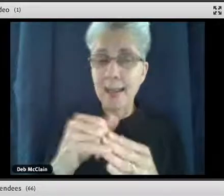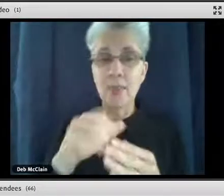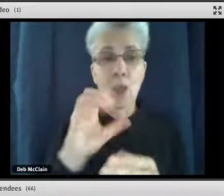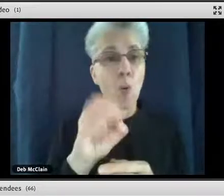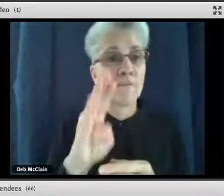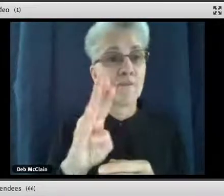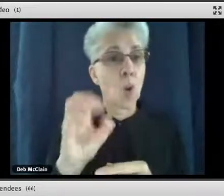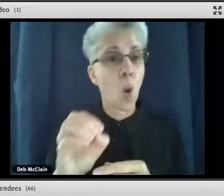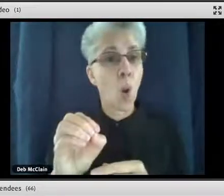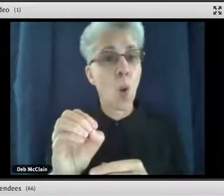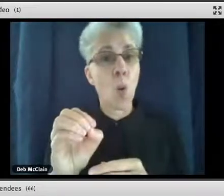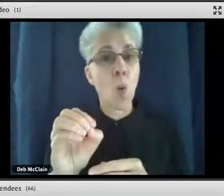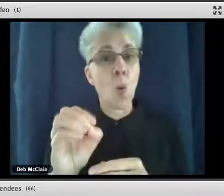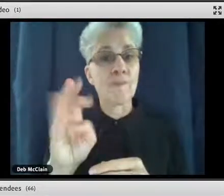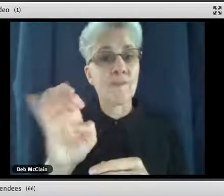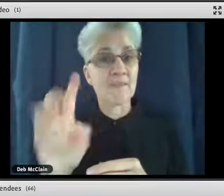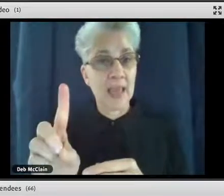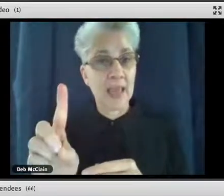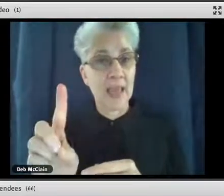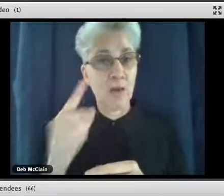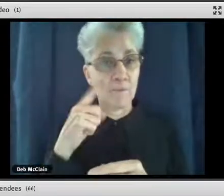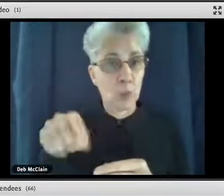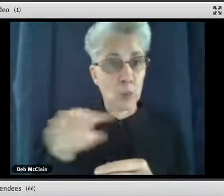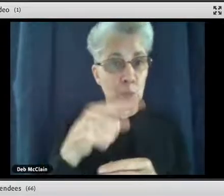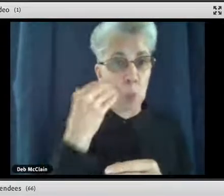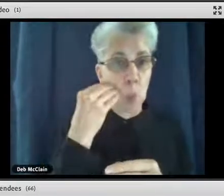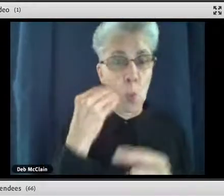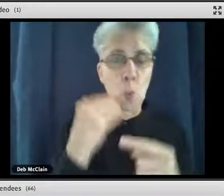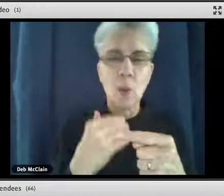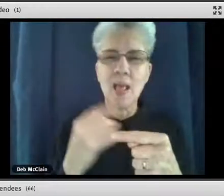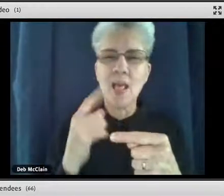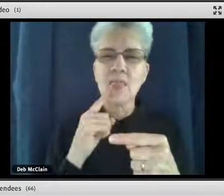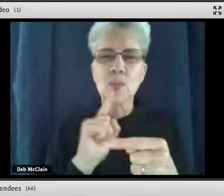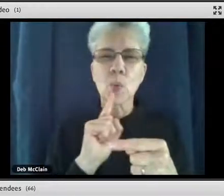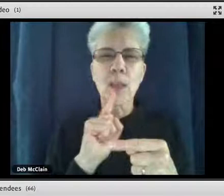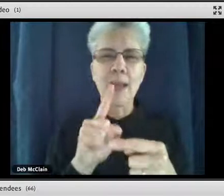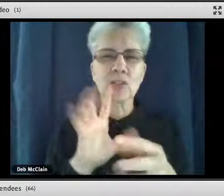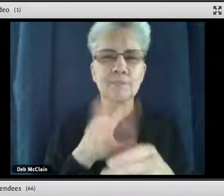And then in the 040 field, for those in the know,